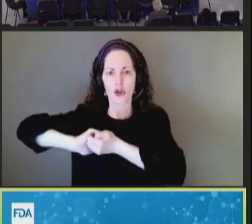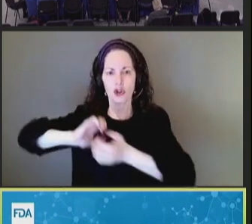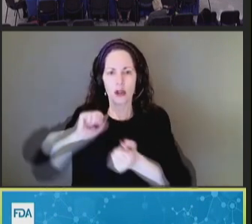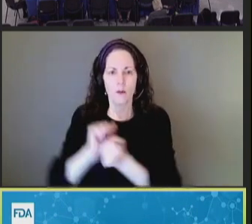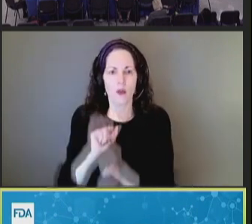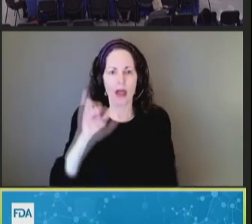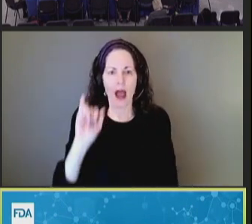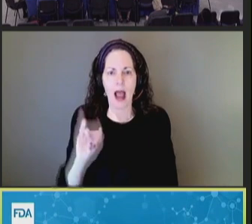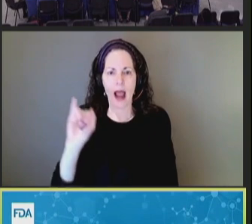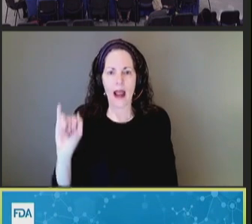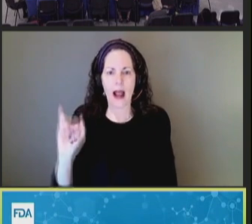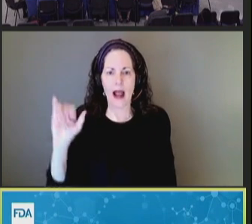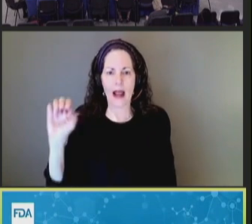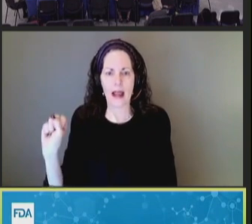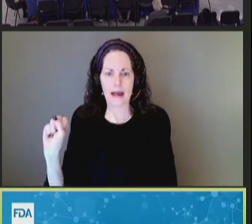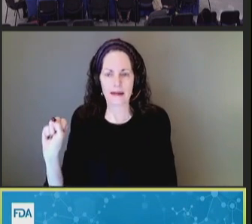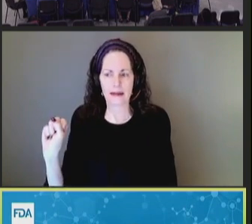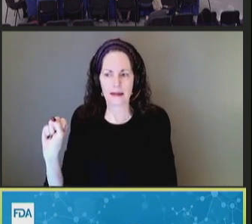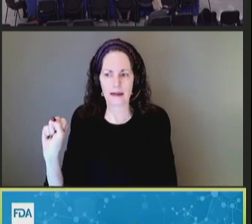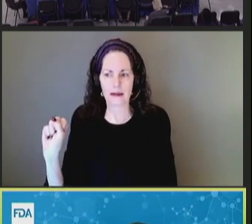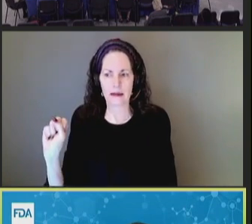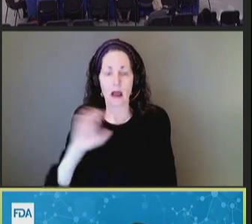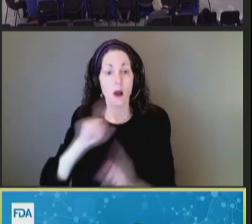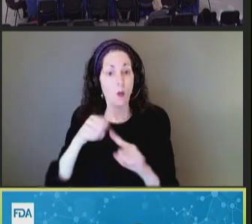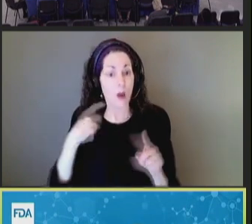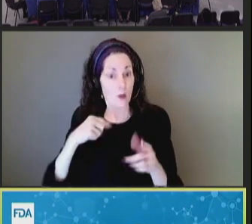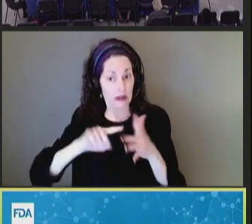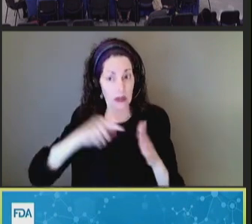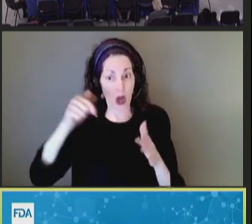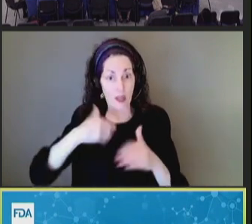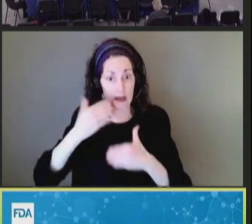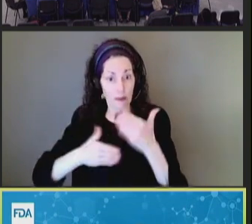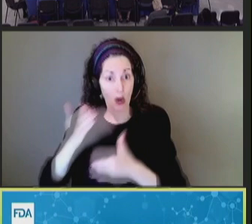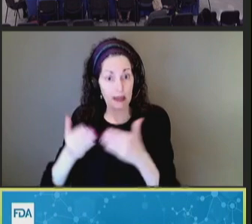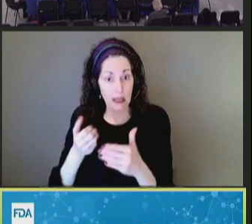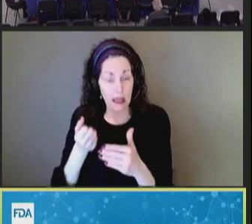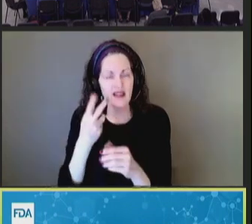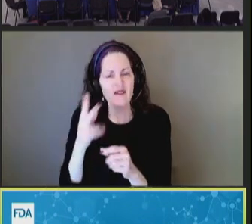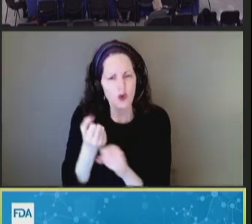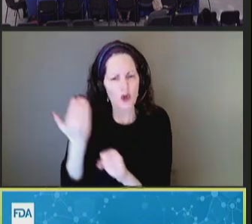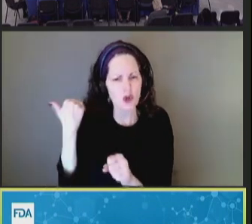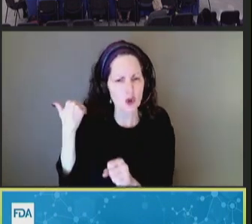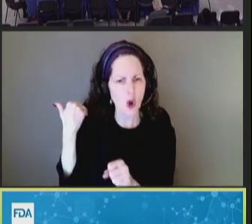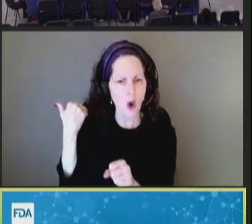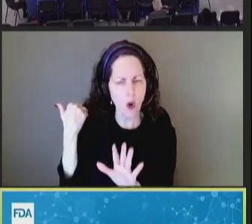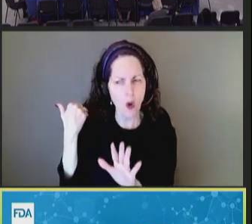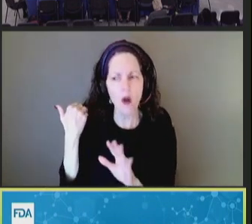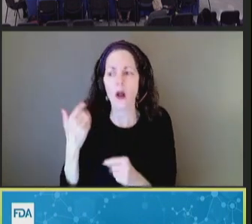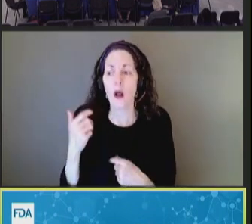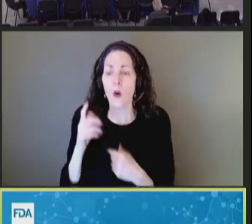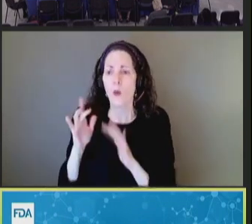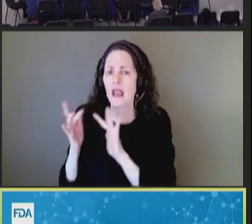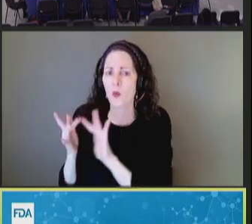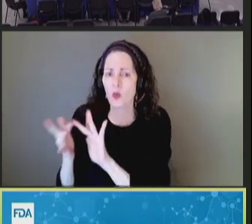so, when we started this process a couple of years ago, we reached out to all IIS,